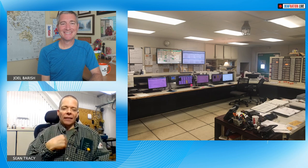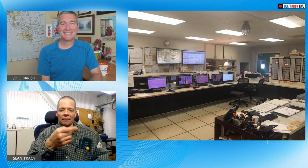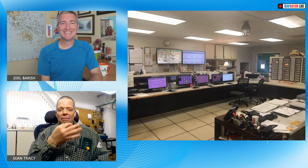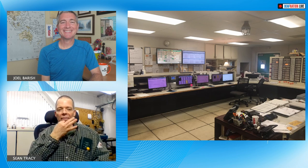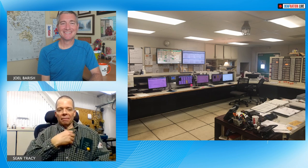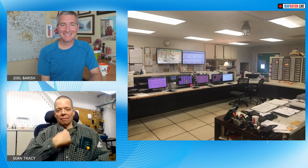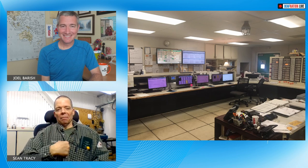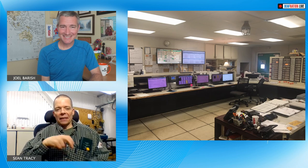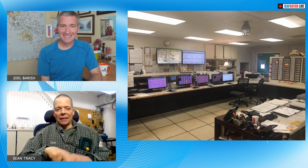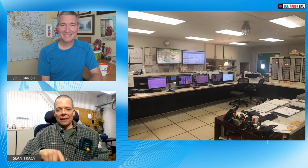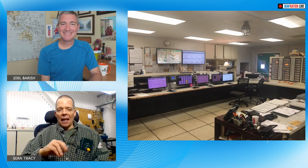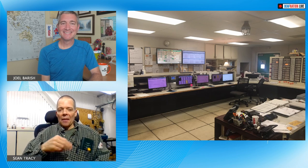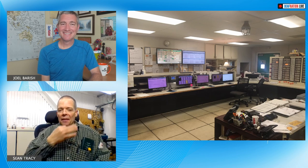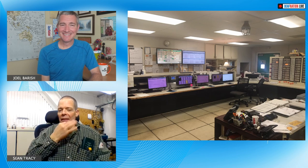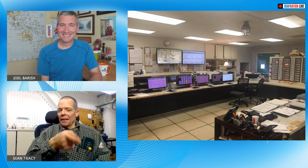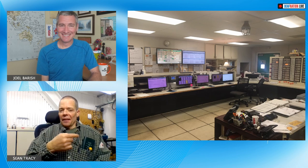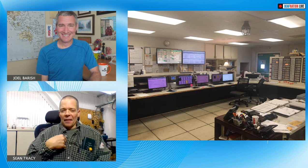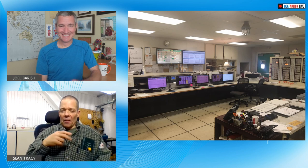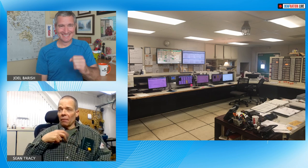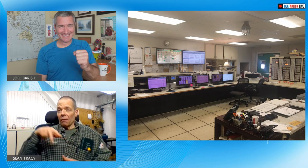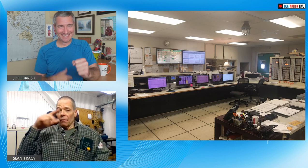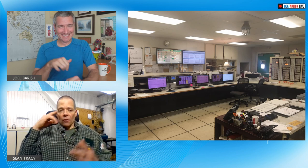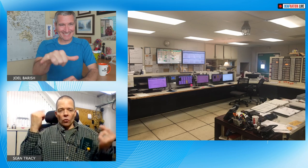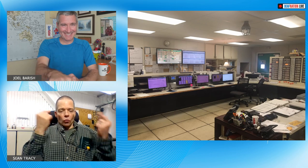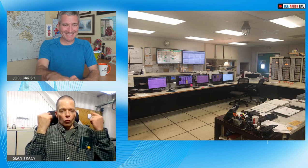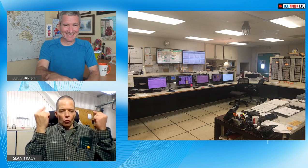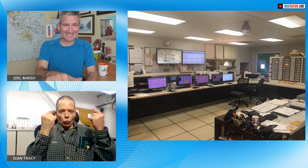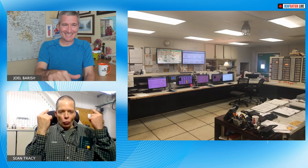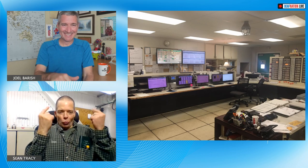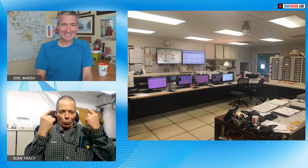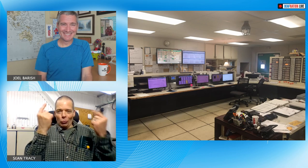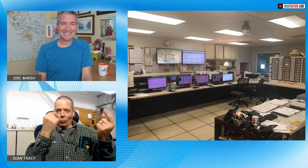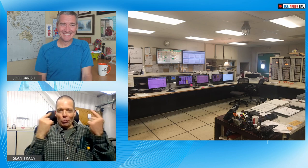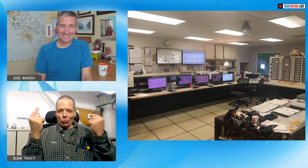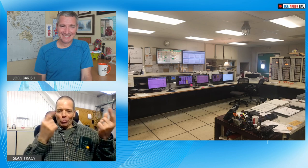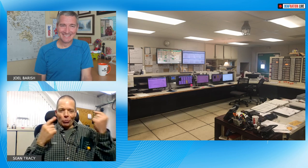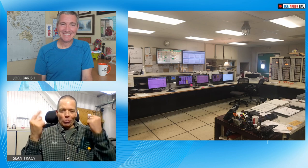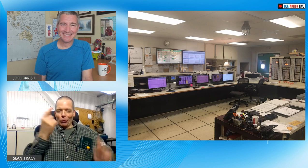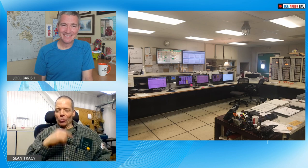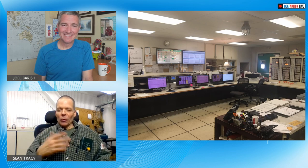Those in the control room are good at sitting in one place. I'm usually running around doing so many things.